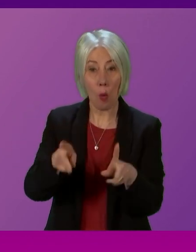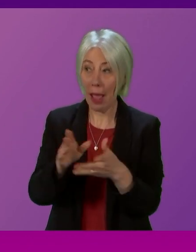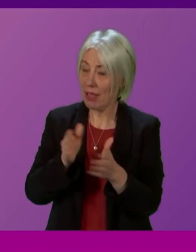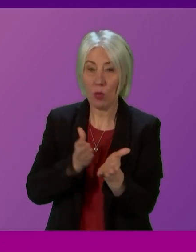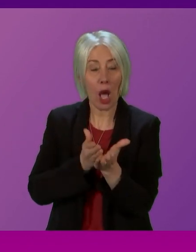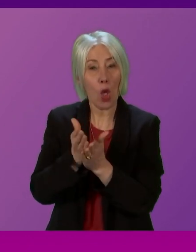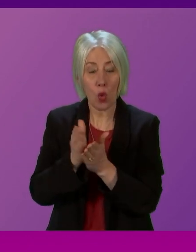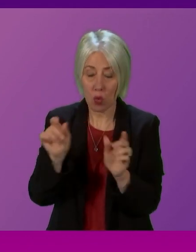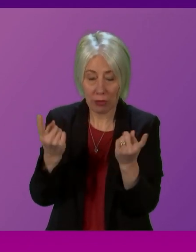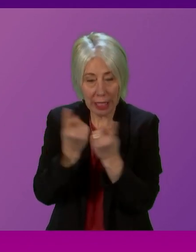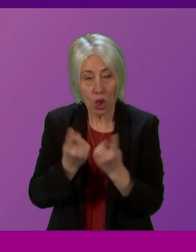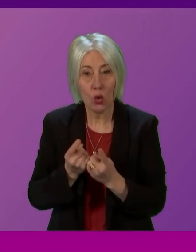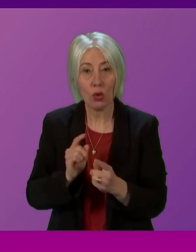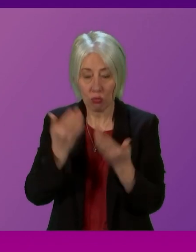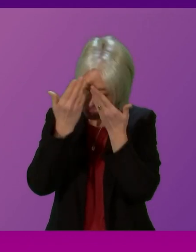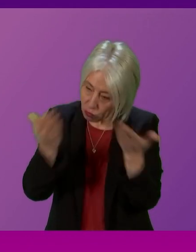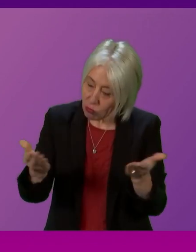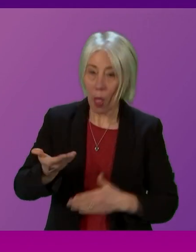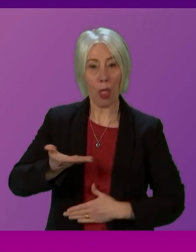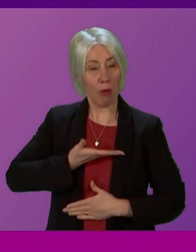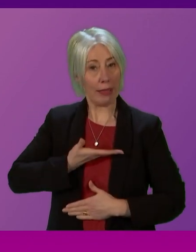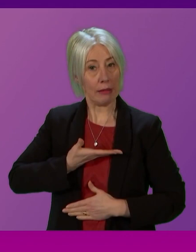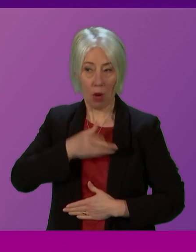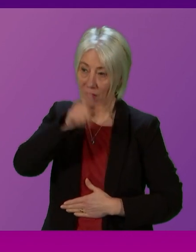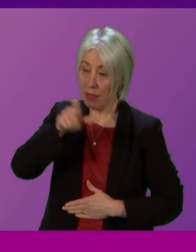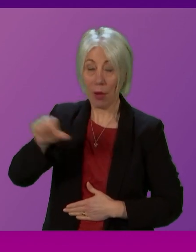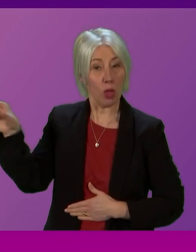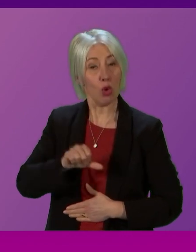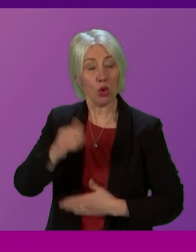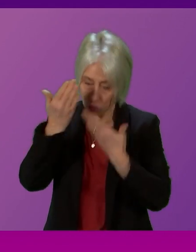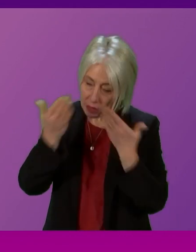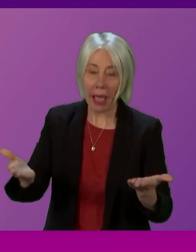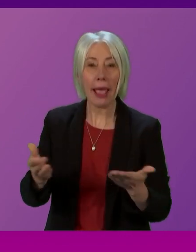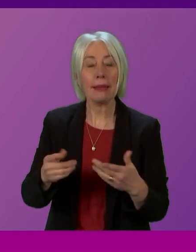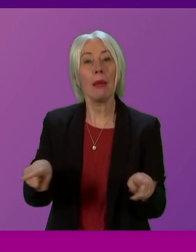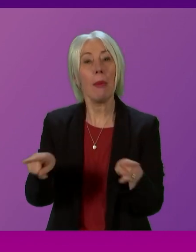issues, respecting the rights of those whose rights deserve to be respected, but also protecting